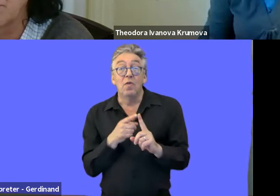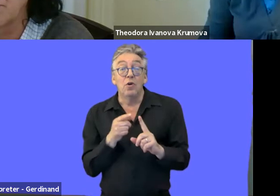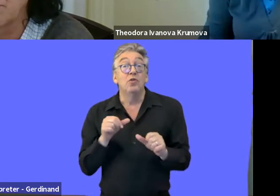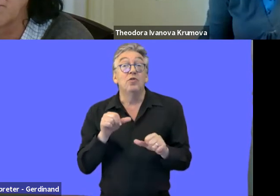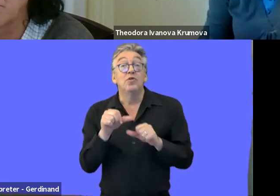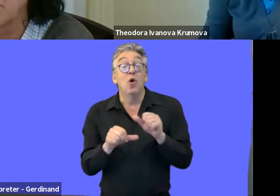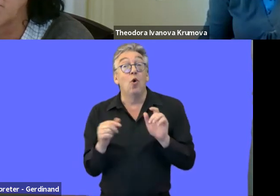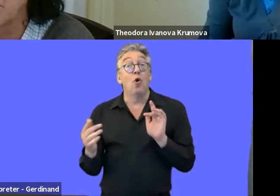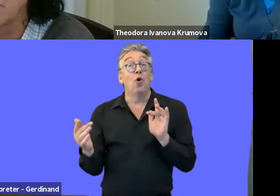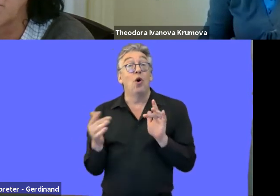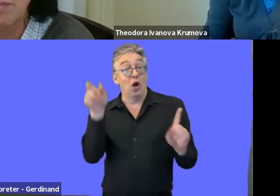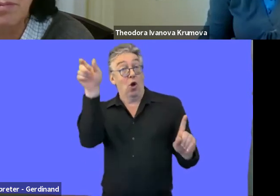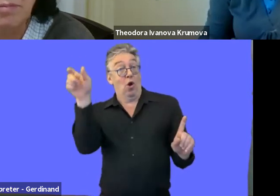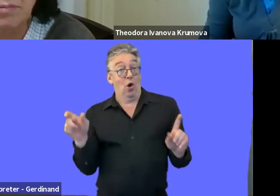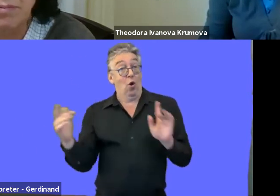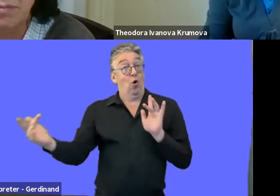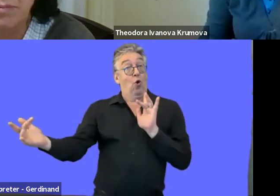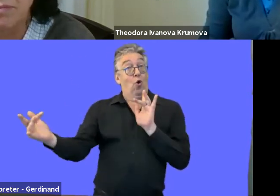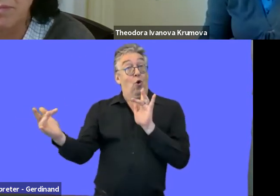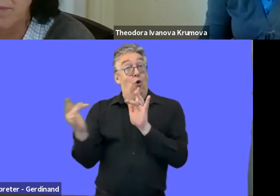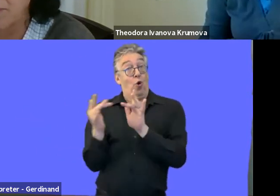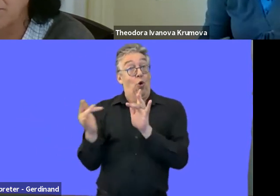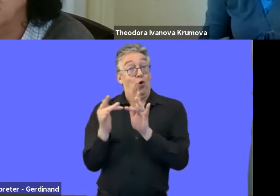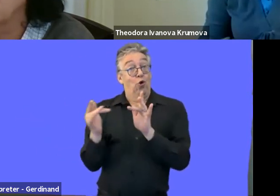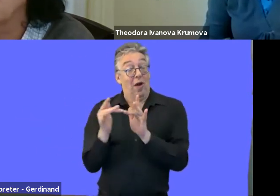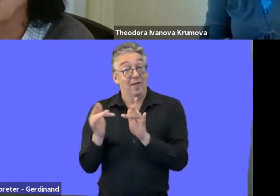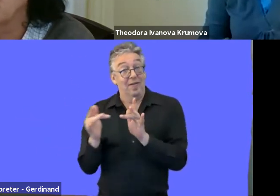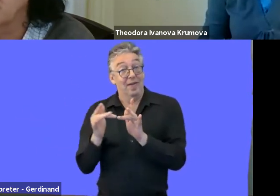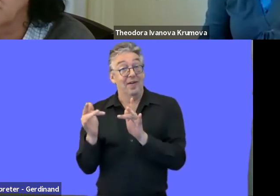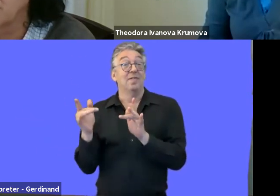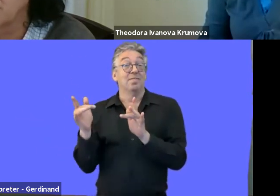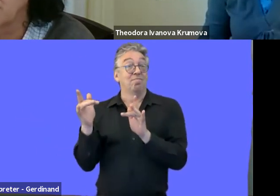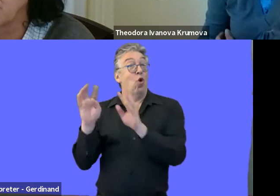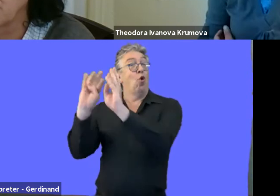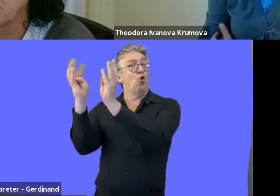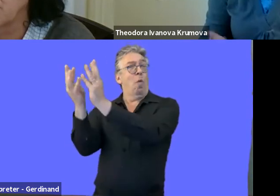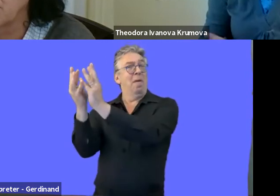and supporting the committee members, the independent experts will review.